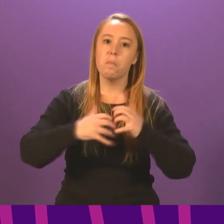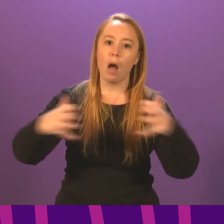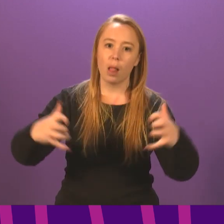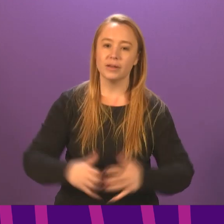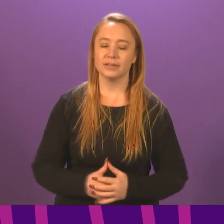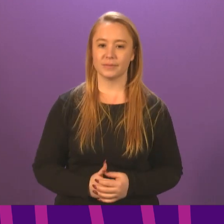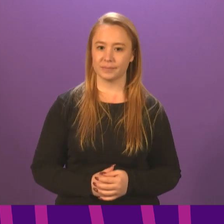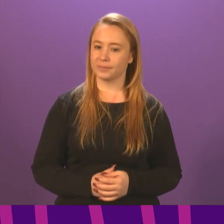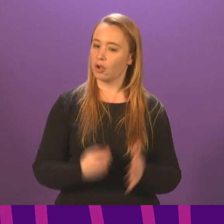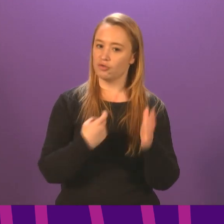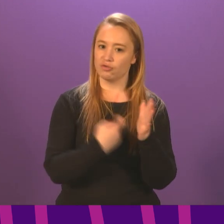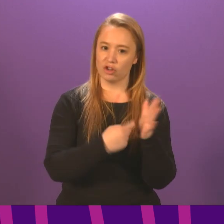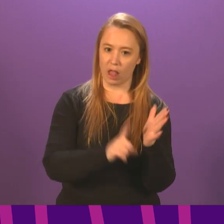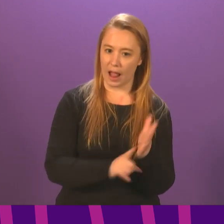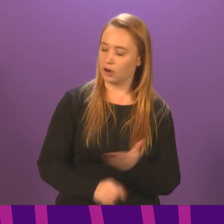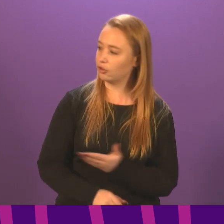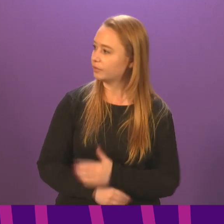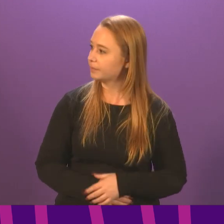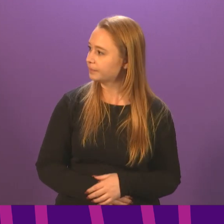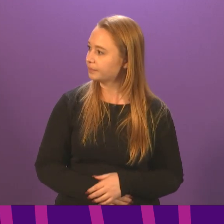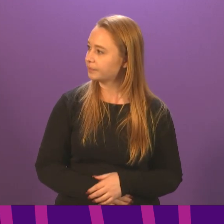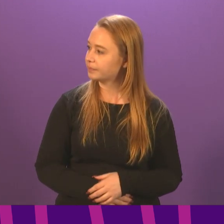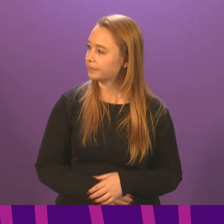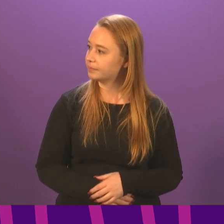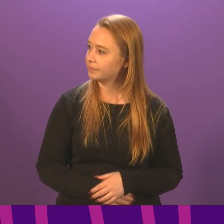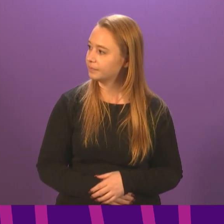Richard Leonard (Central Scotland) (Lab): I am sure that the First Minister will be